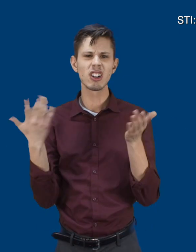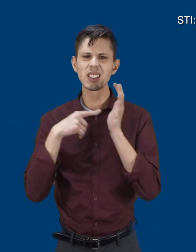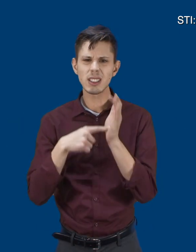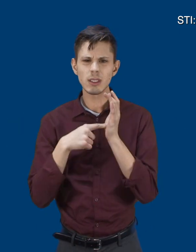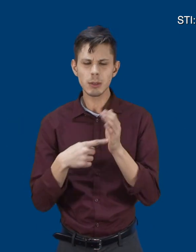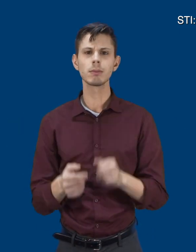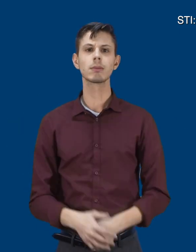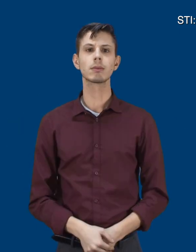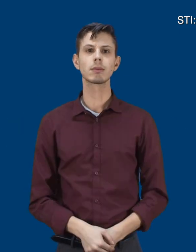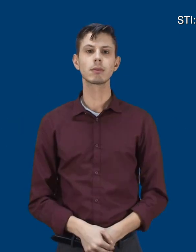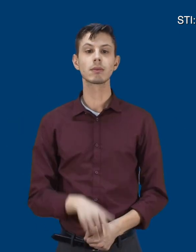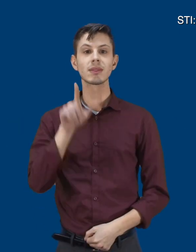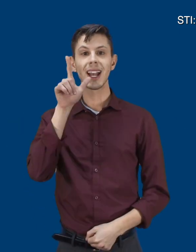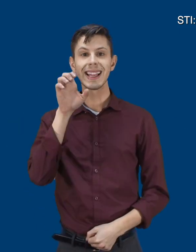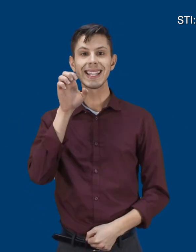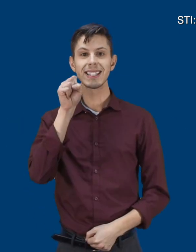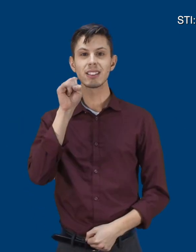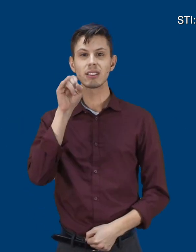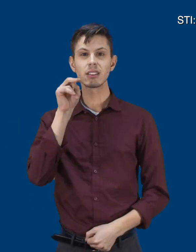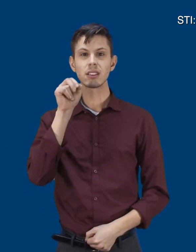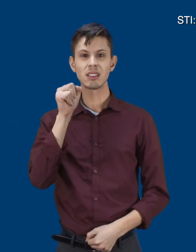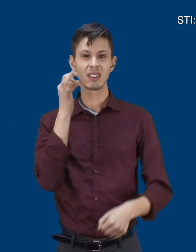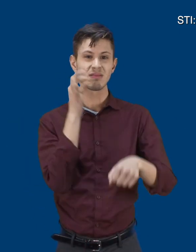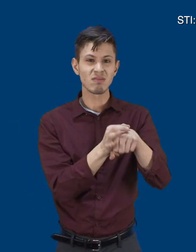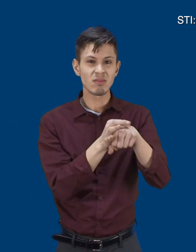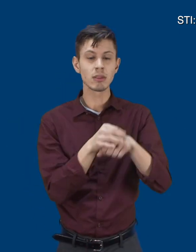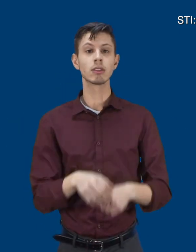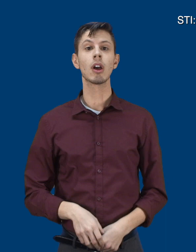Symptoms for HPV include: lesions